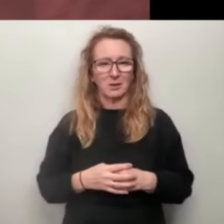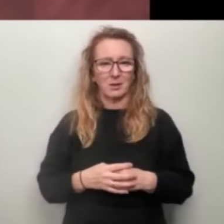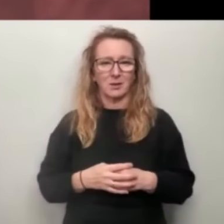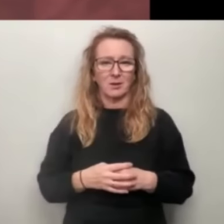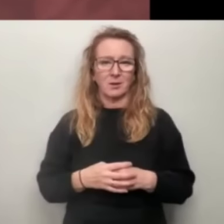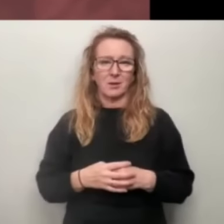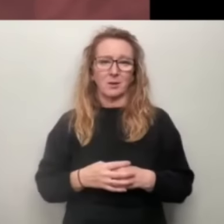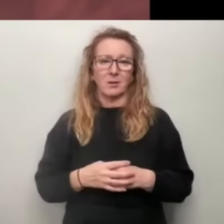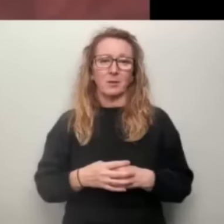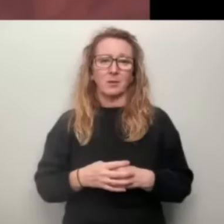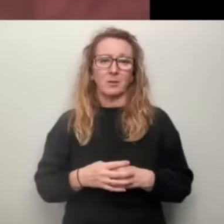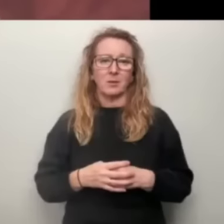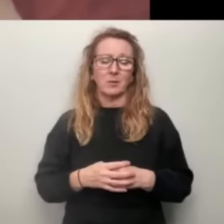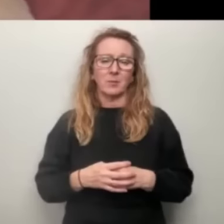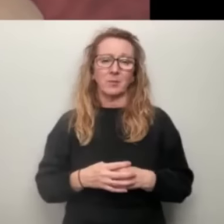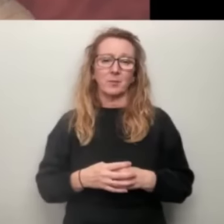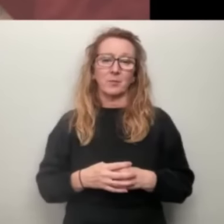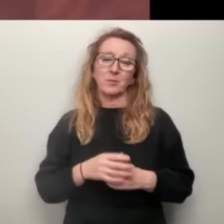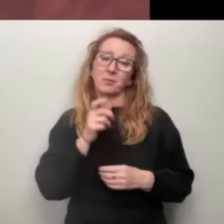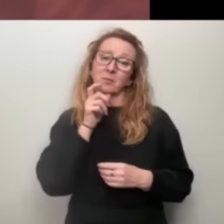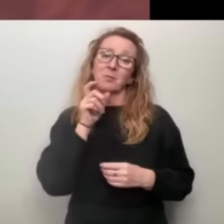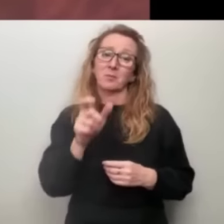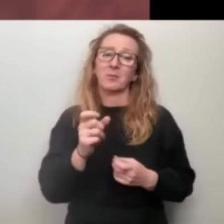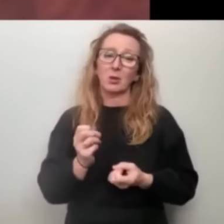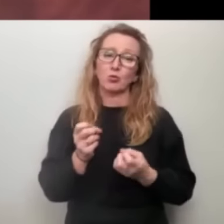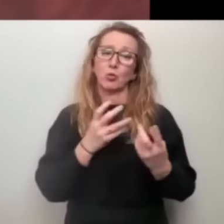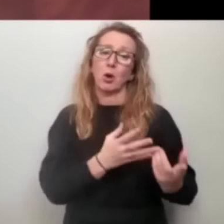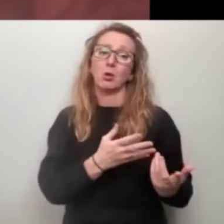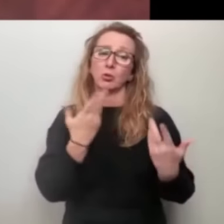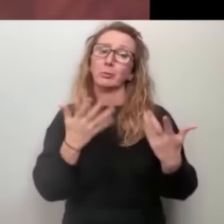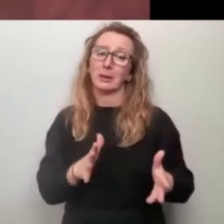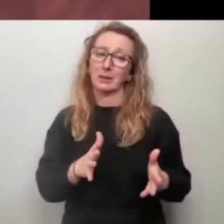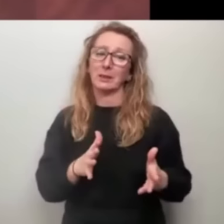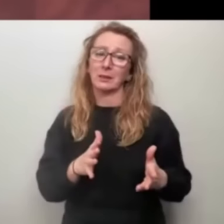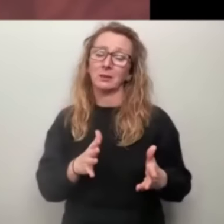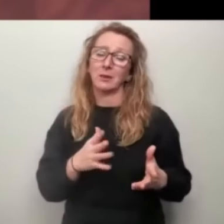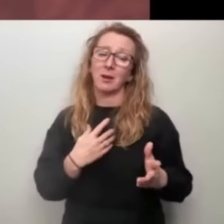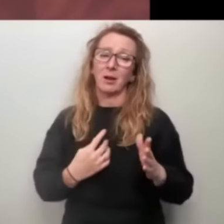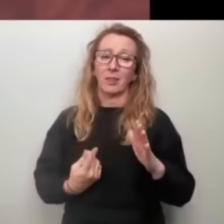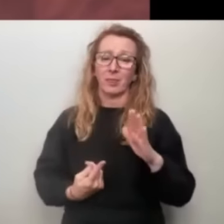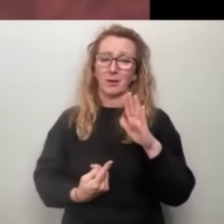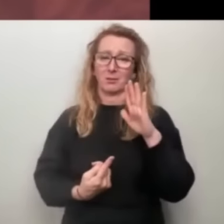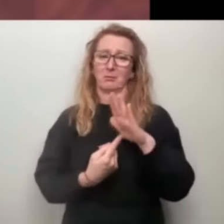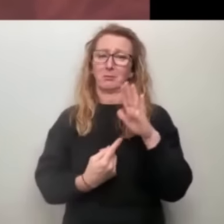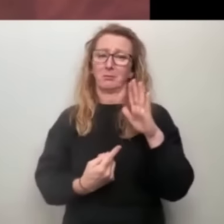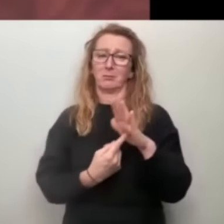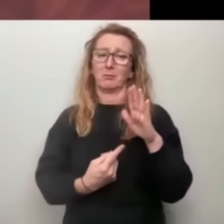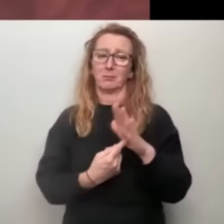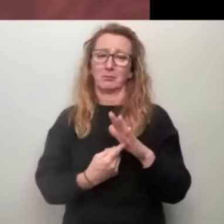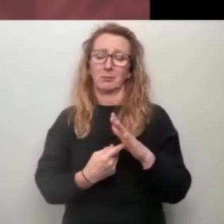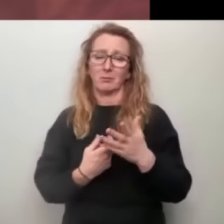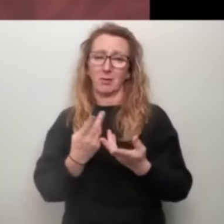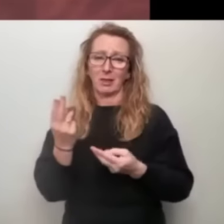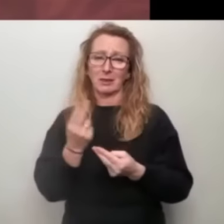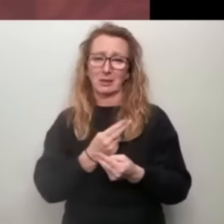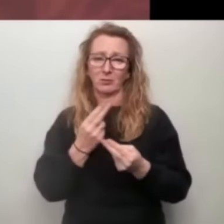Now, as was mentioned in the introduction, the main crux of what I'd like to speak about this evening is that the convenient dates